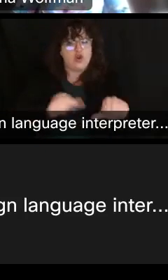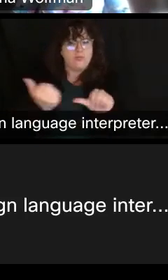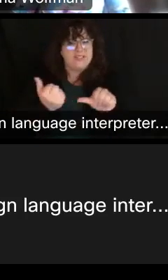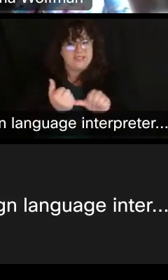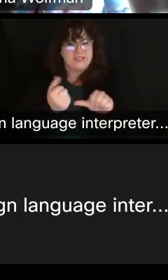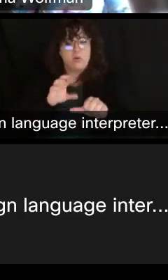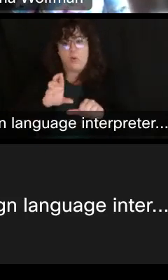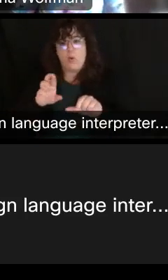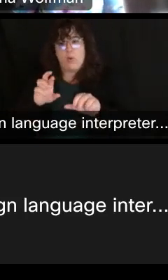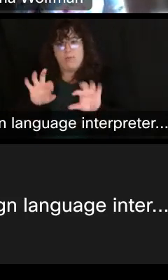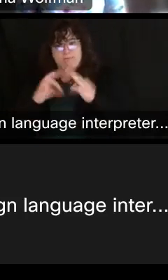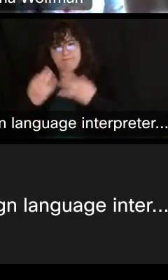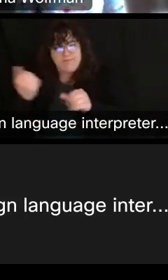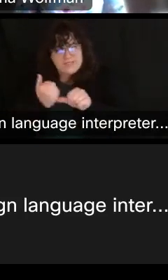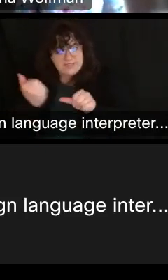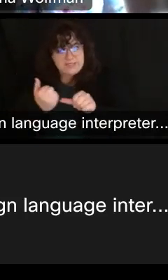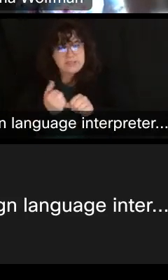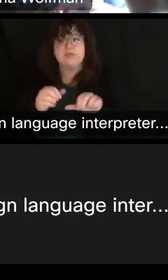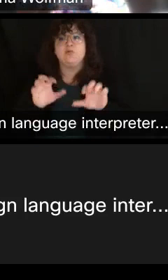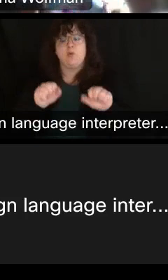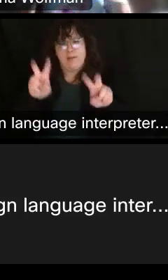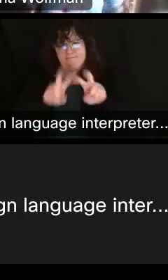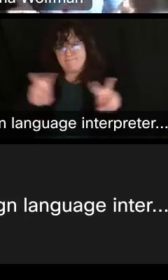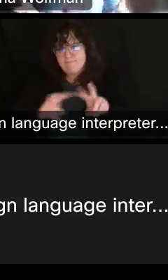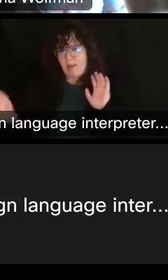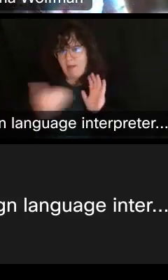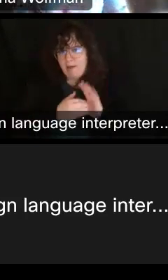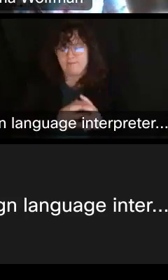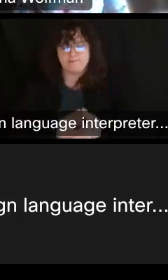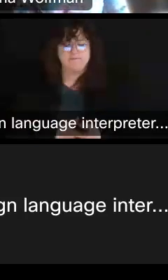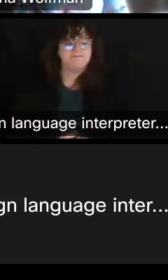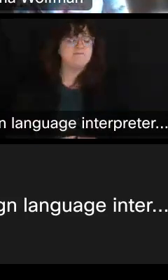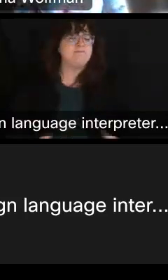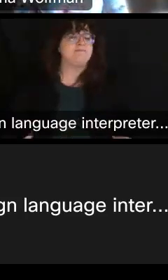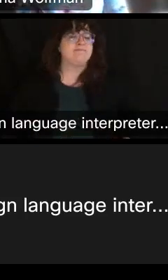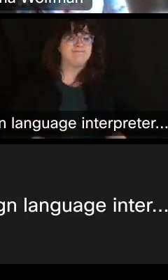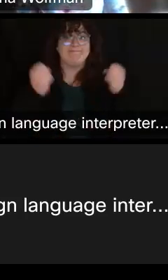some of the work I've seen since the , a lot of the children that we work with are either